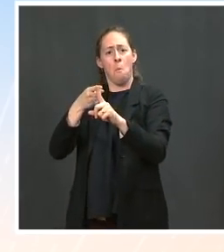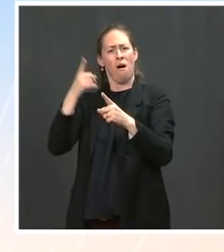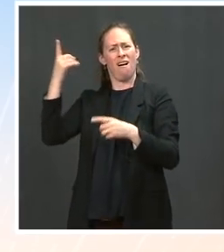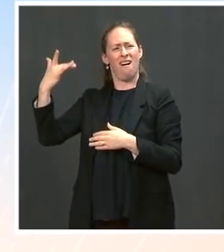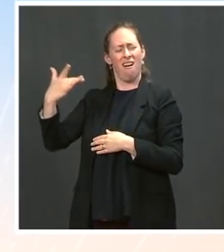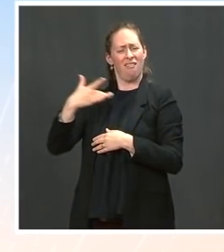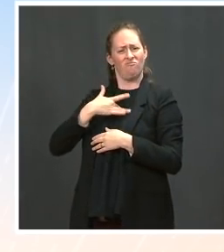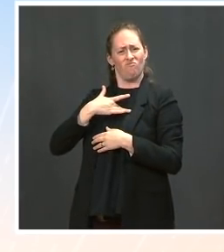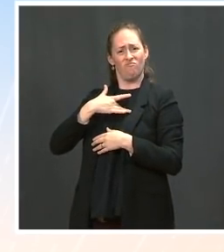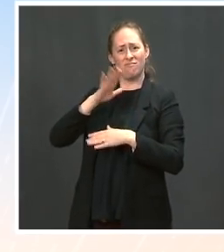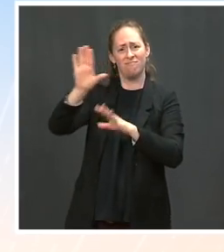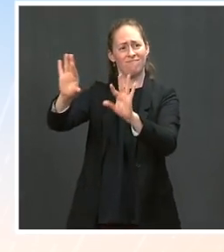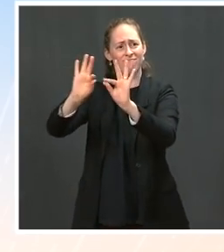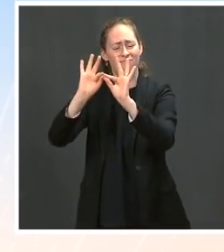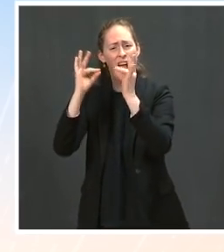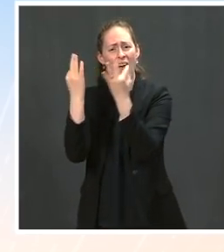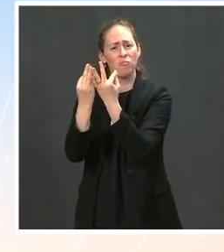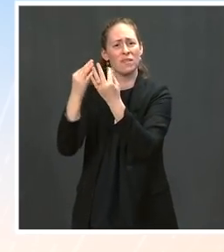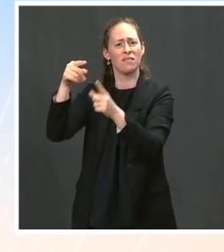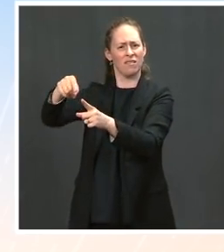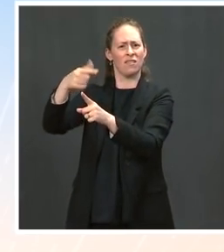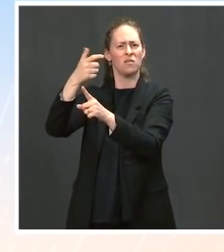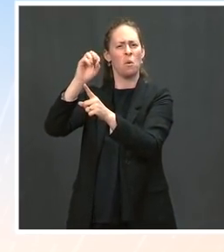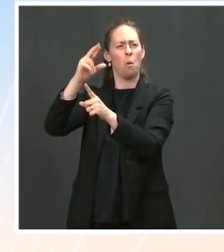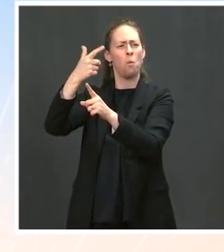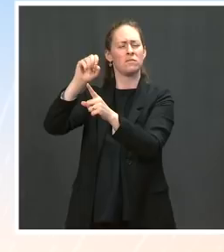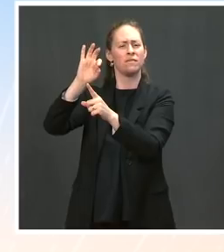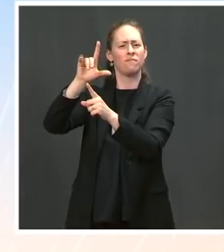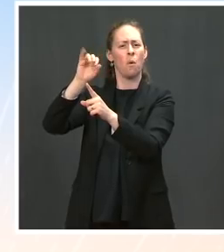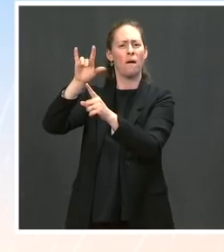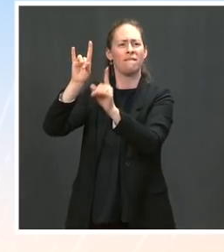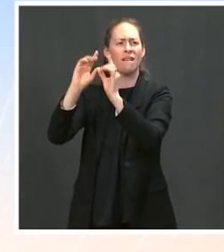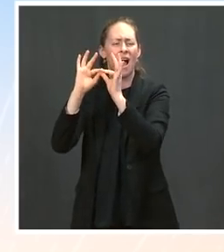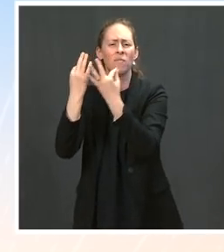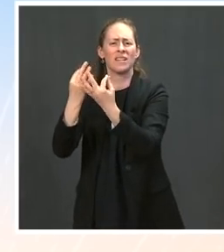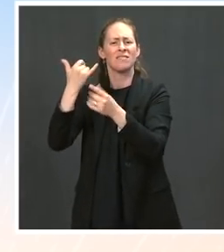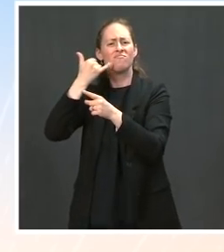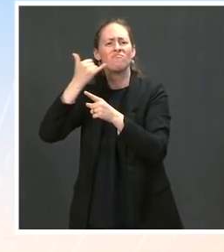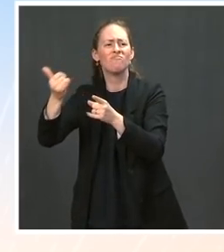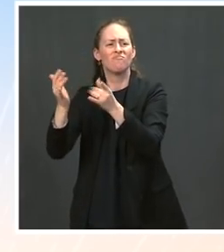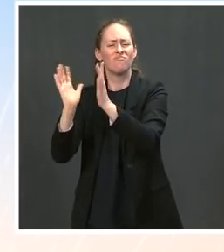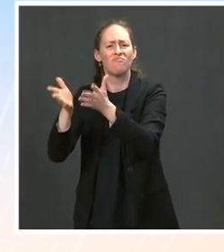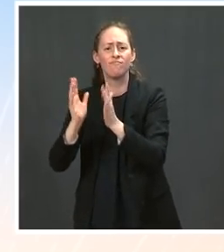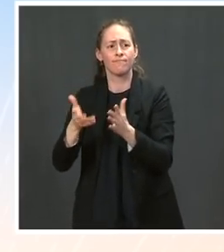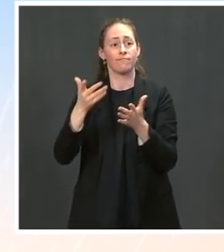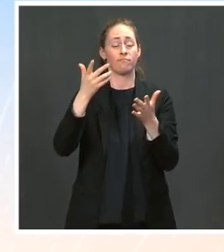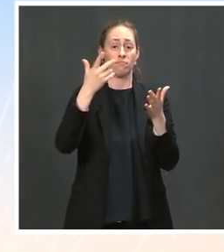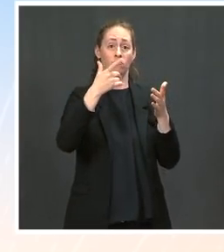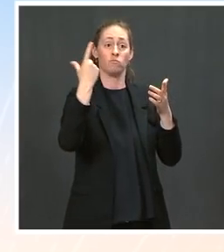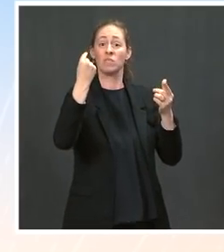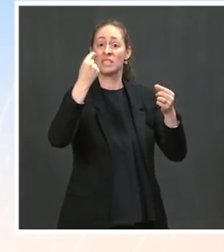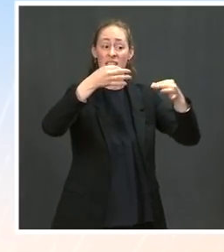and had that discussion. And again, I expect he will weigh in further once there is a verdict. Go ahead, Kristen. The Press: Thank you, Jen.